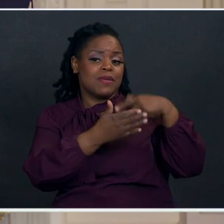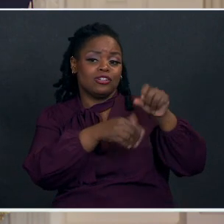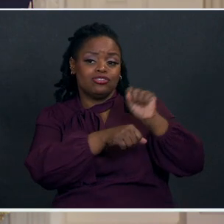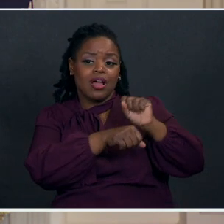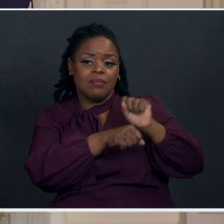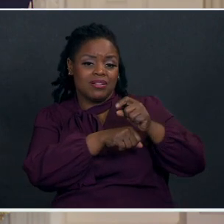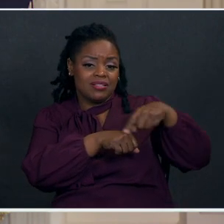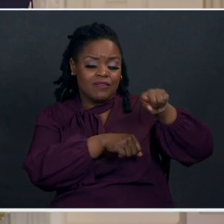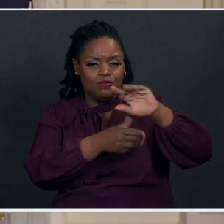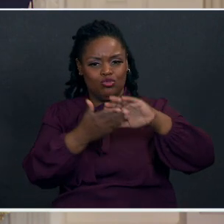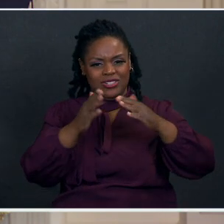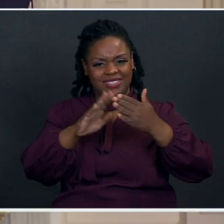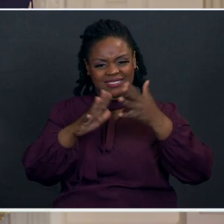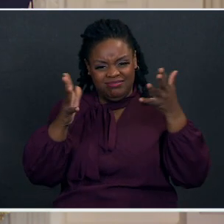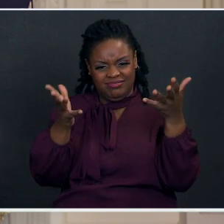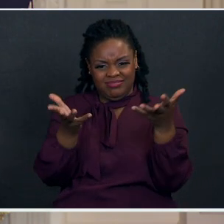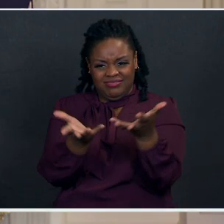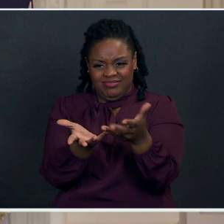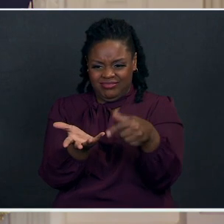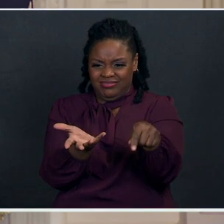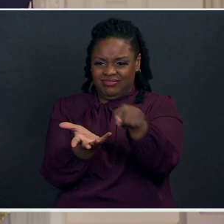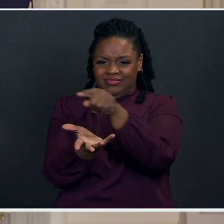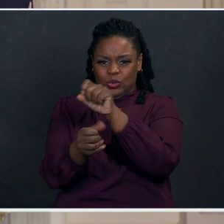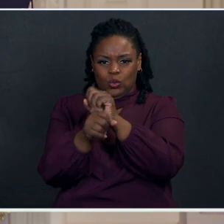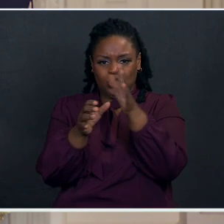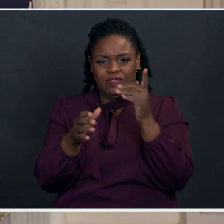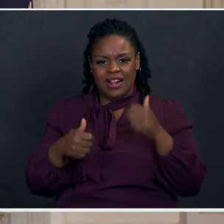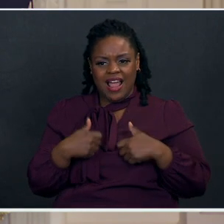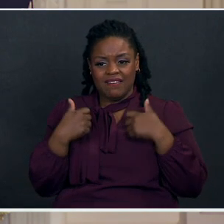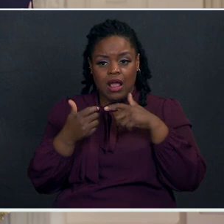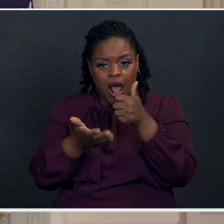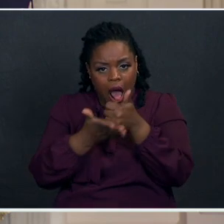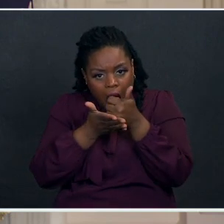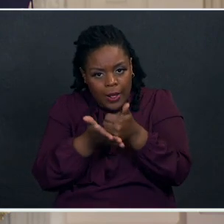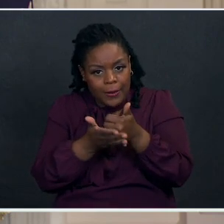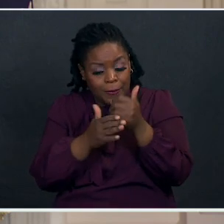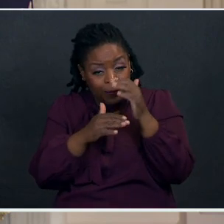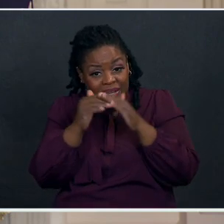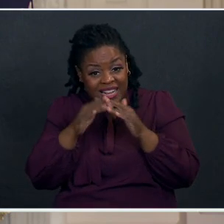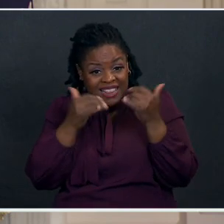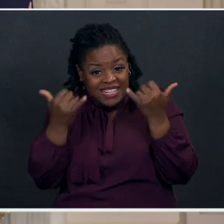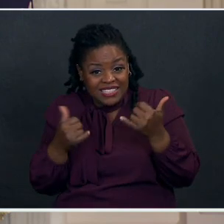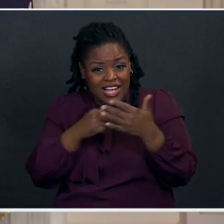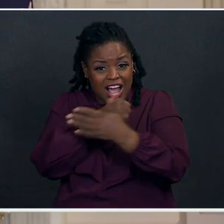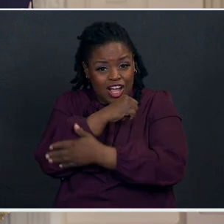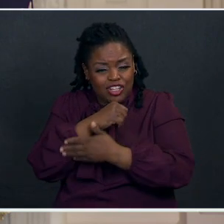where those workers live because they helped build this country. We're never going to forget the men and women